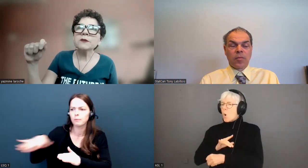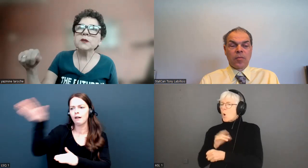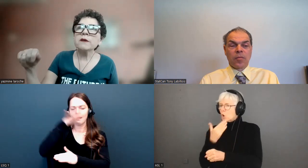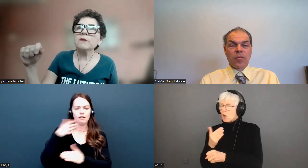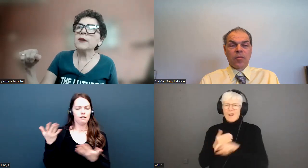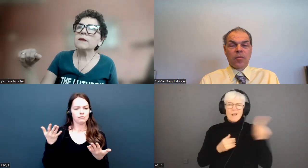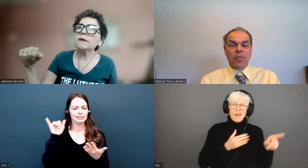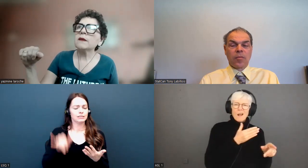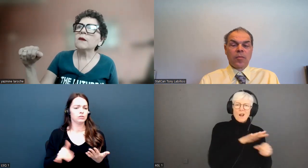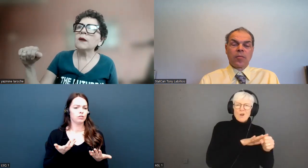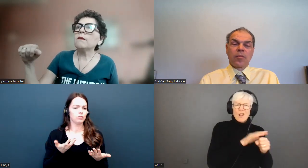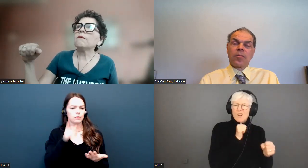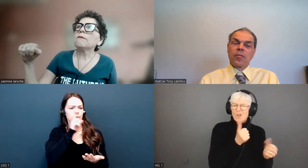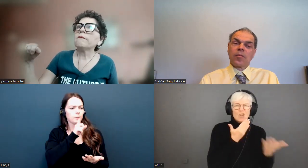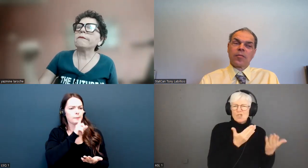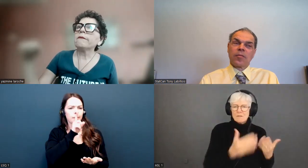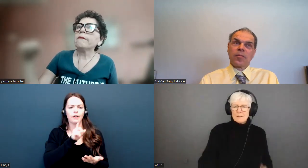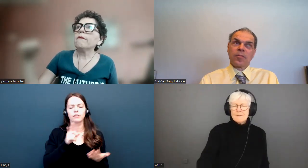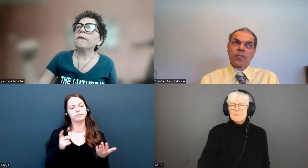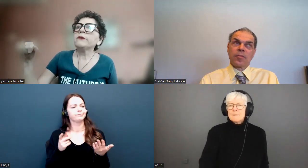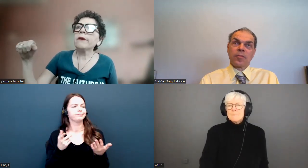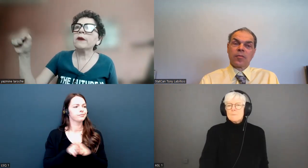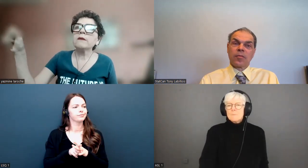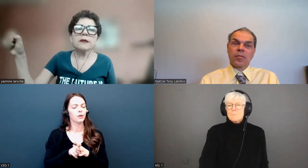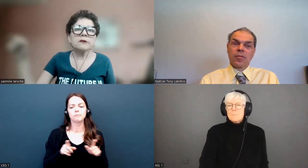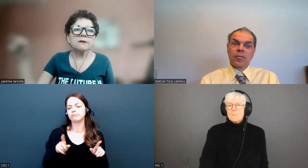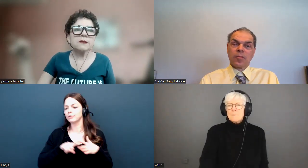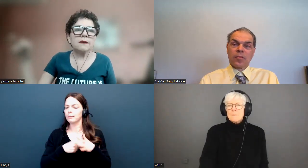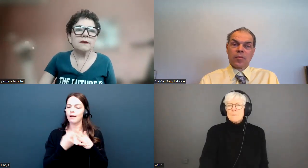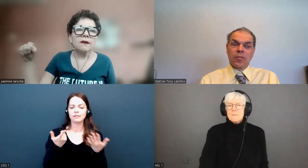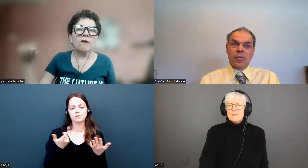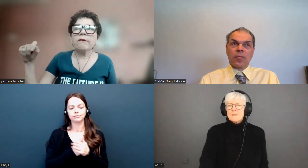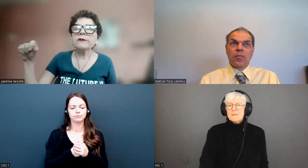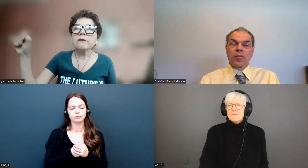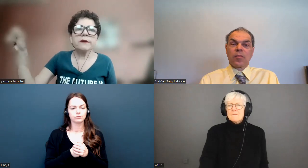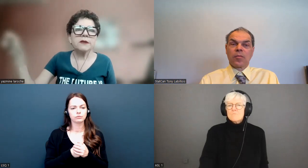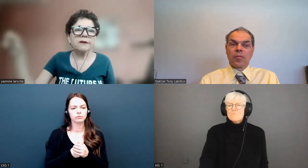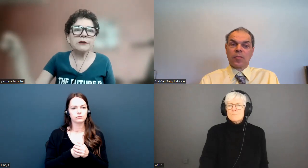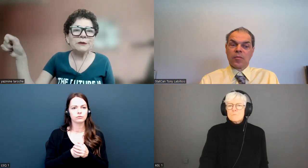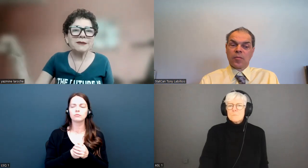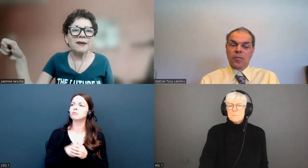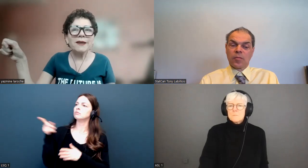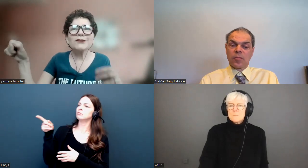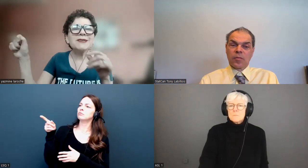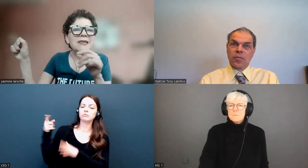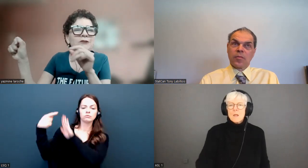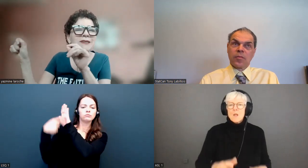start with well what do our regulations say or what do our standards say should that should